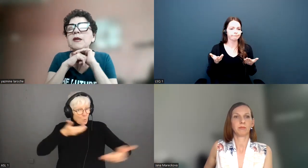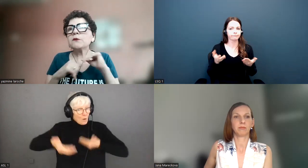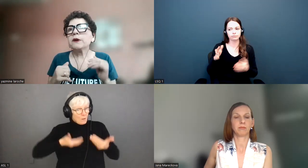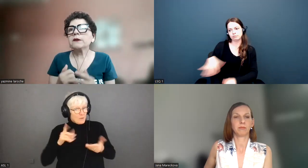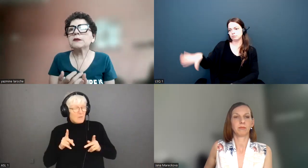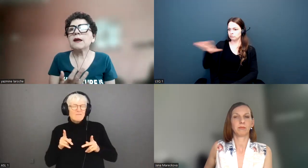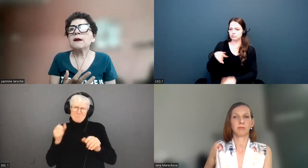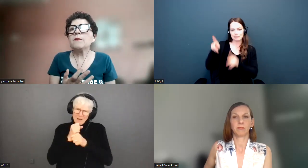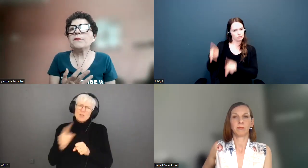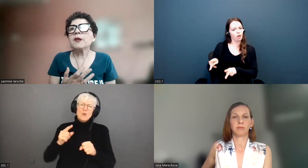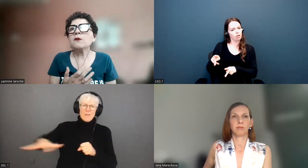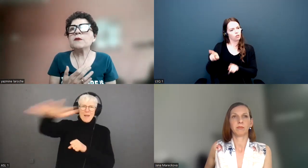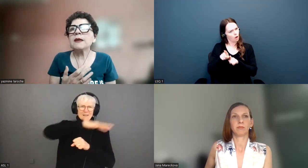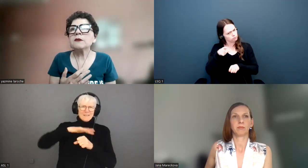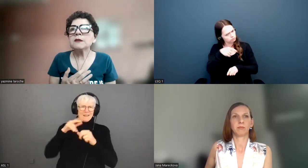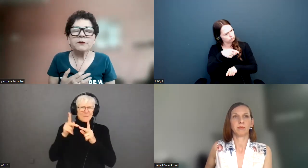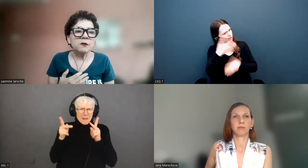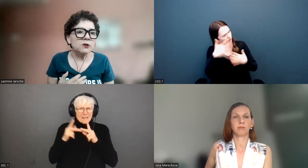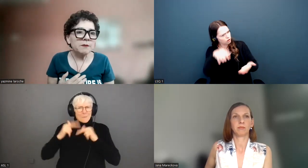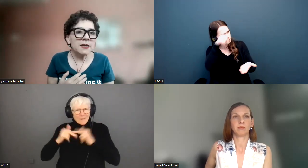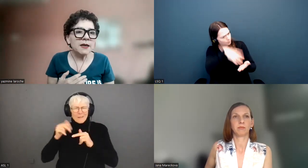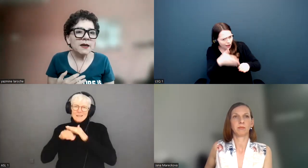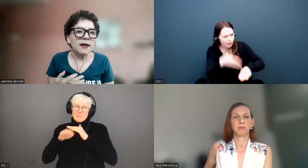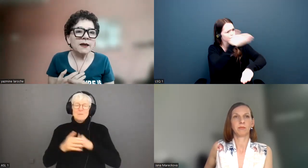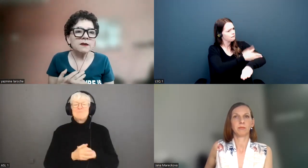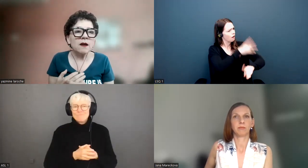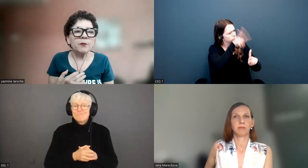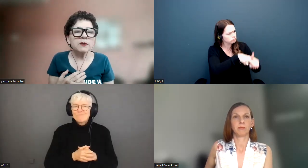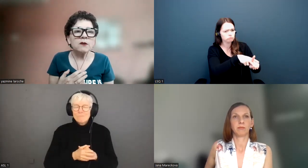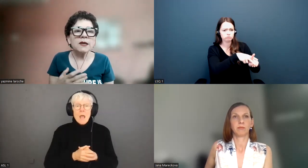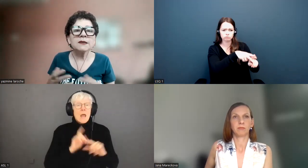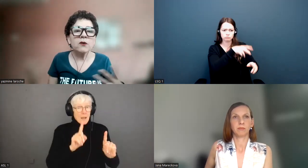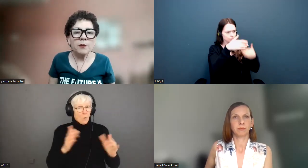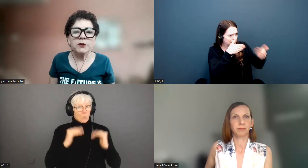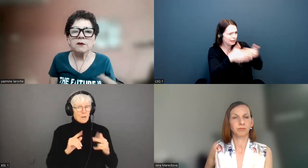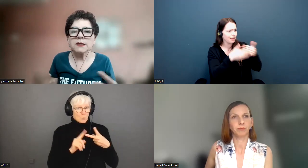networks um you know thank goodness for social media and opportunity easier opportunities